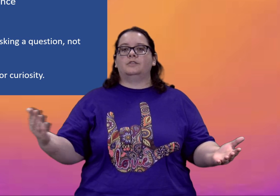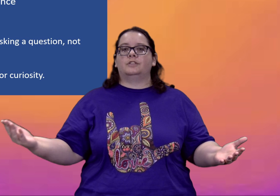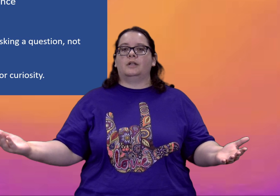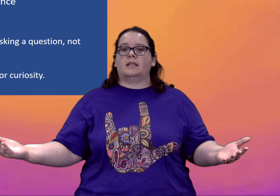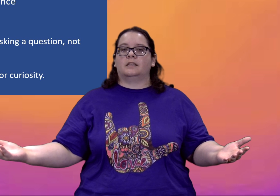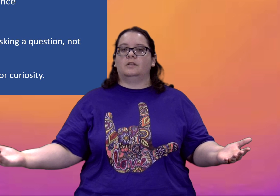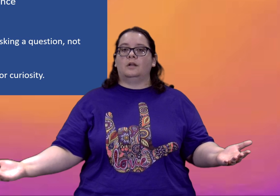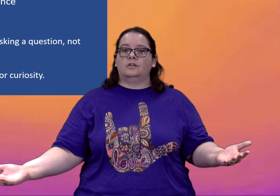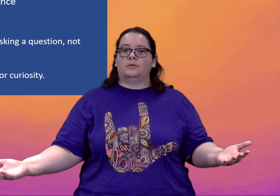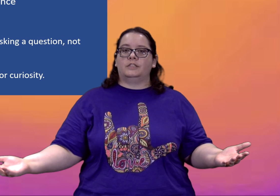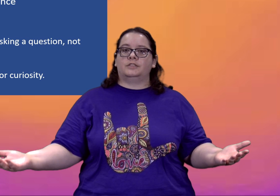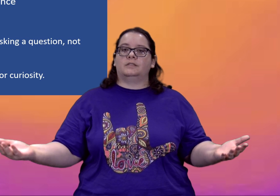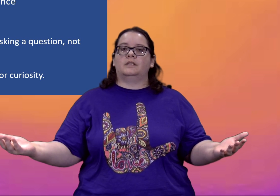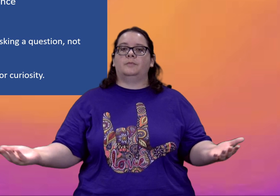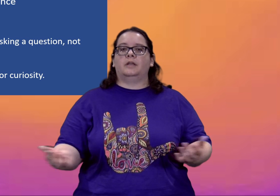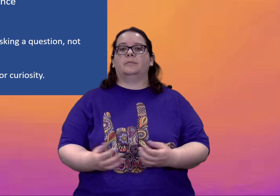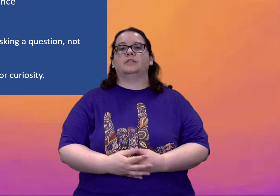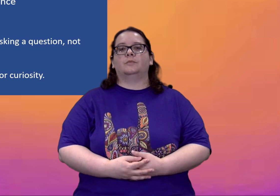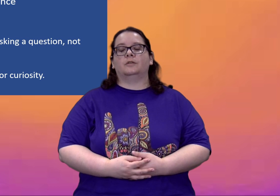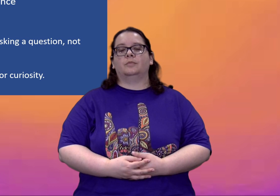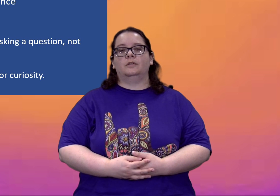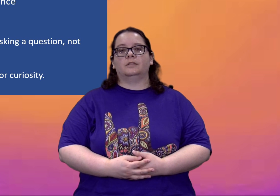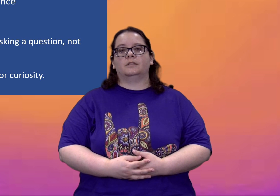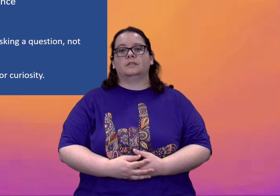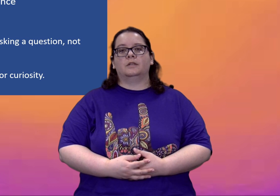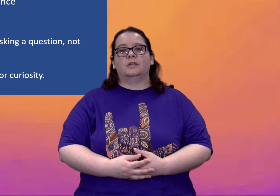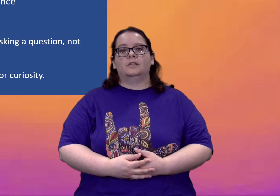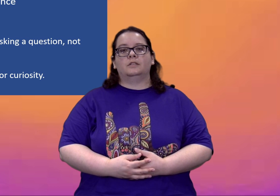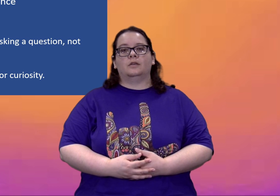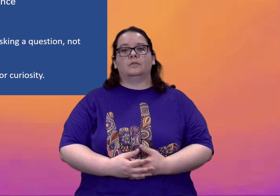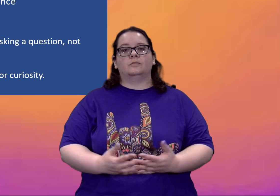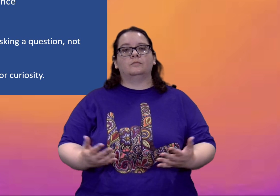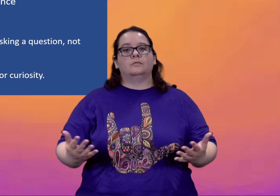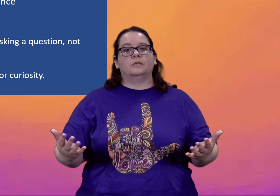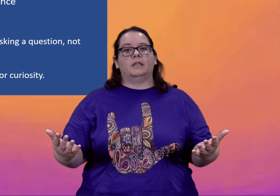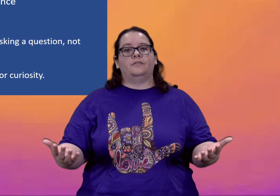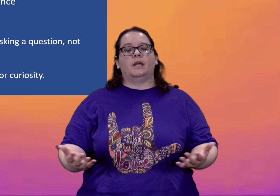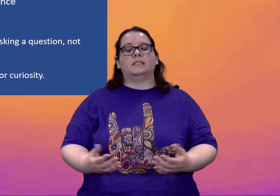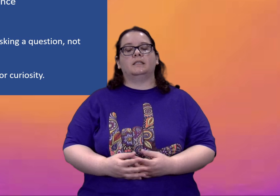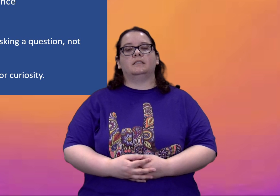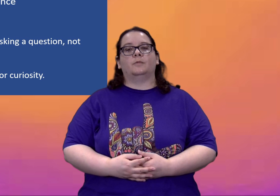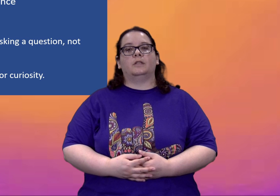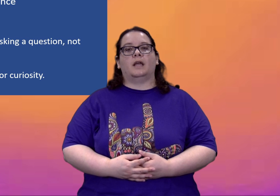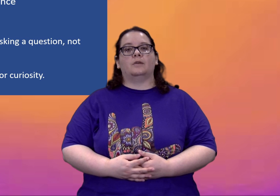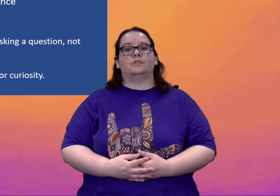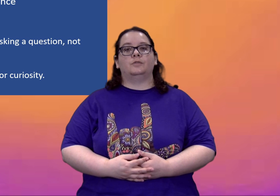you start asking longer questions it becomes more important. So like if you're asking someone how to